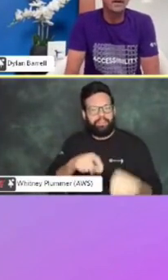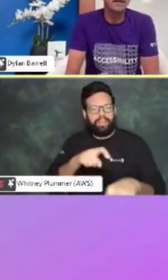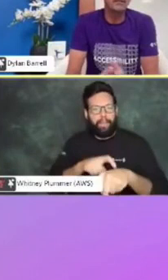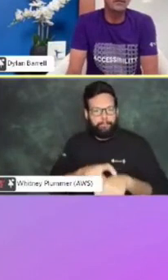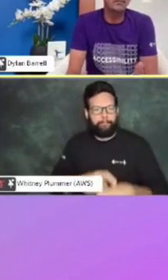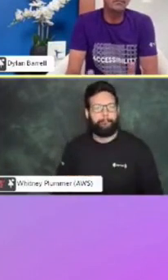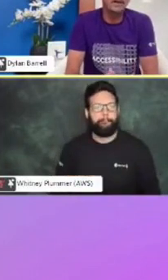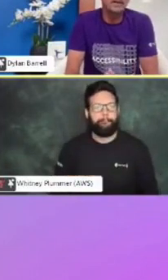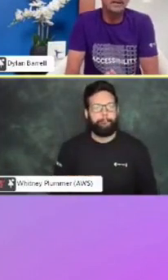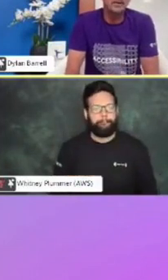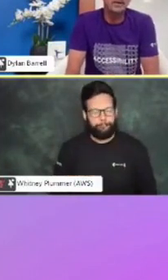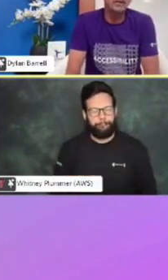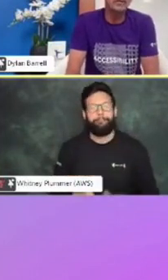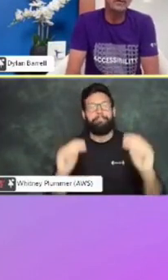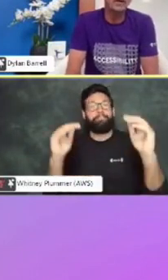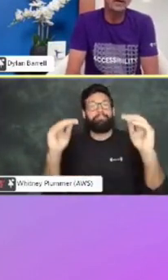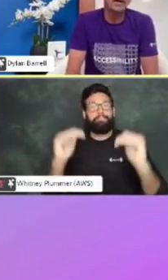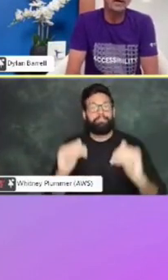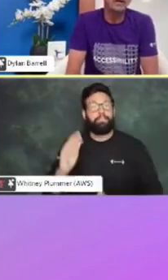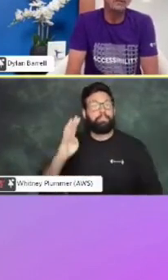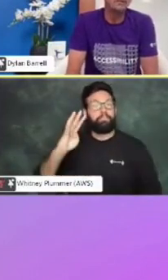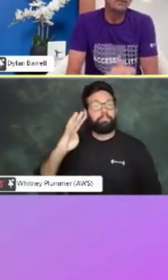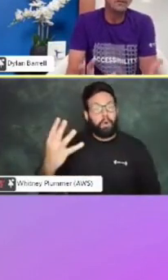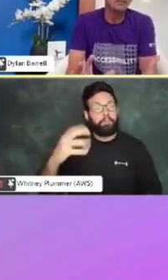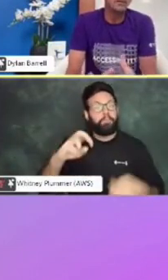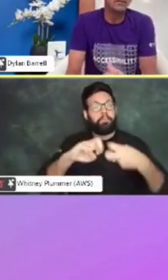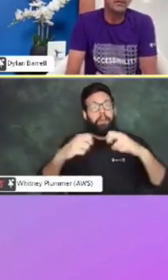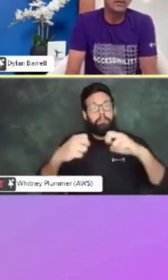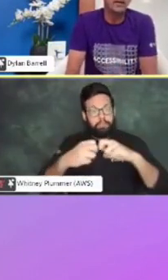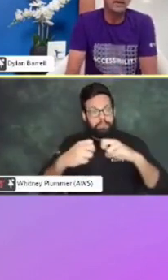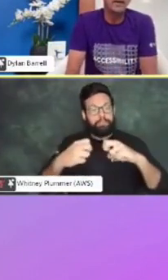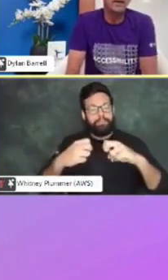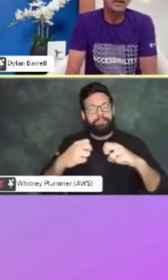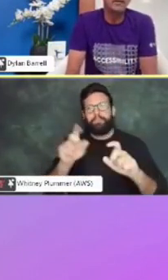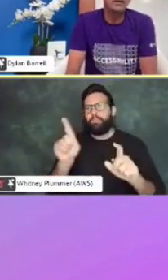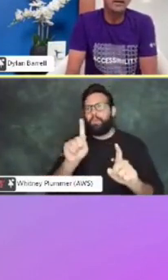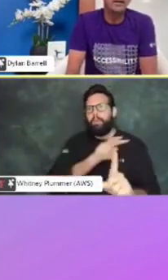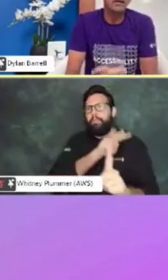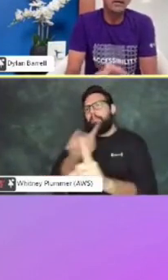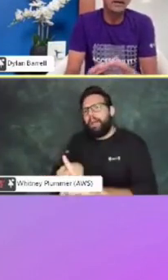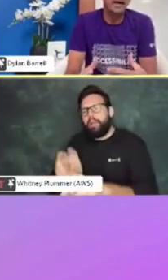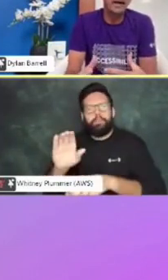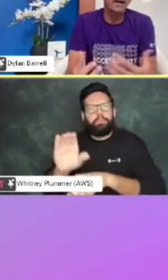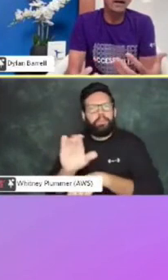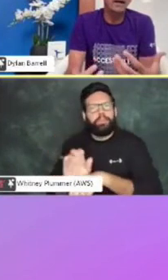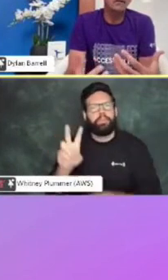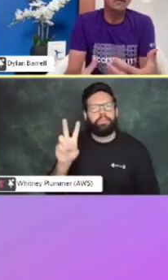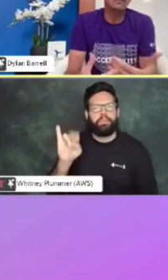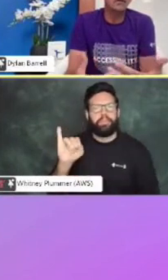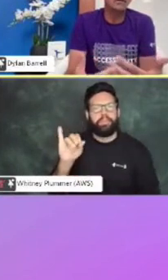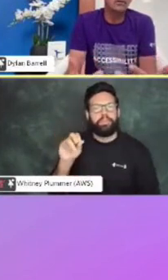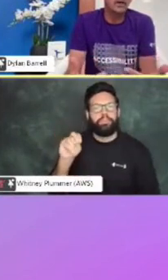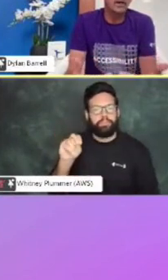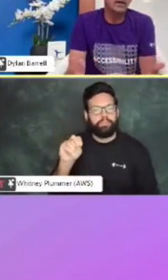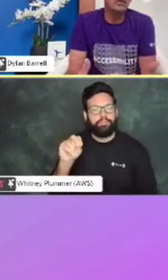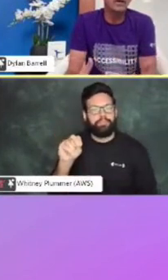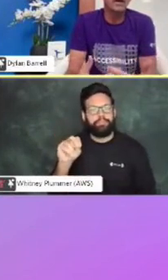And the fourth place that we use computer vision is in looking at how components change